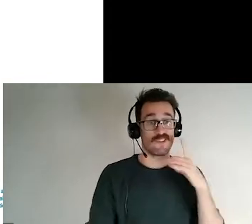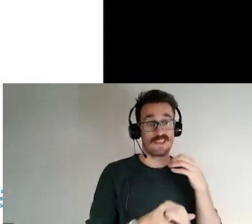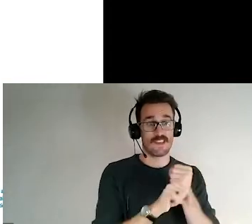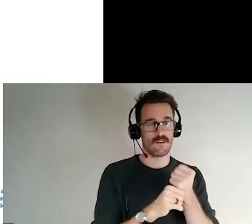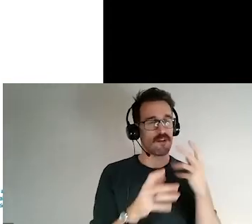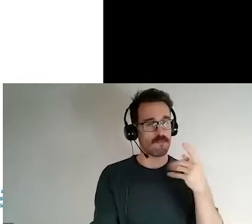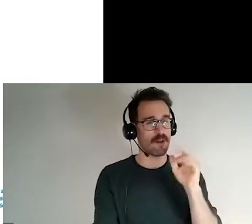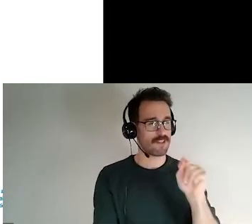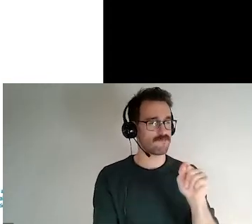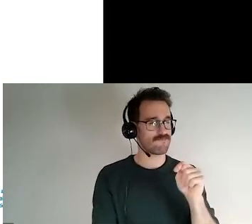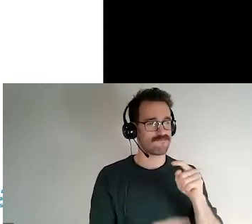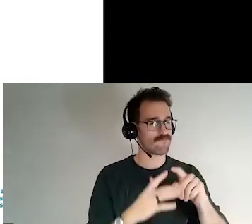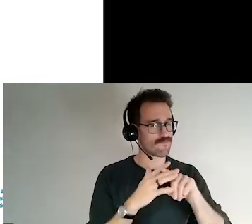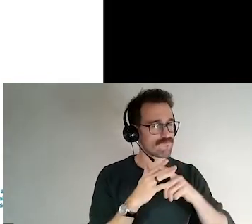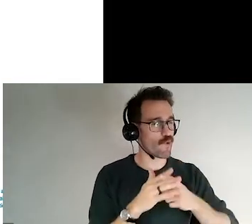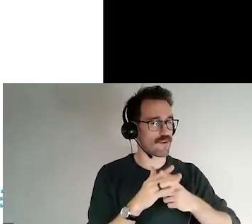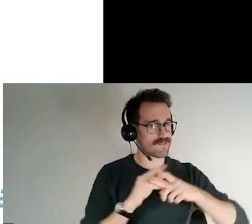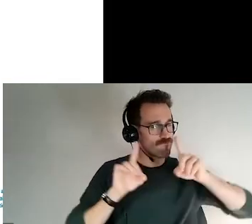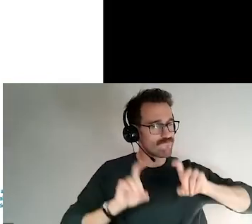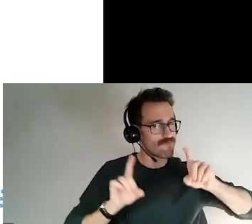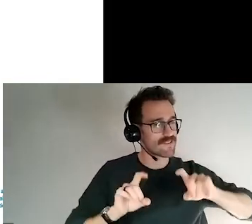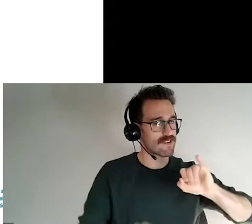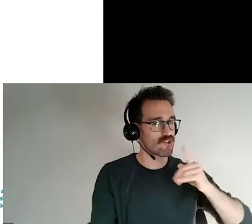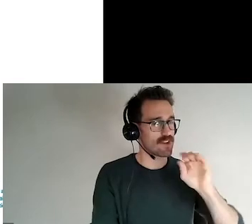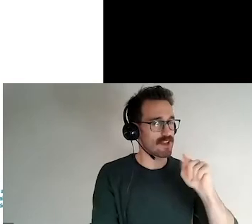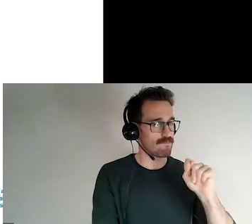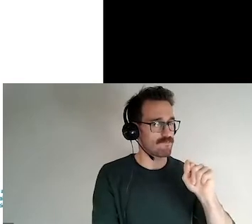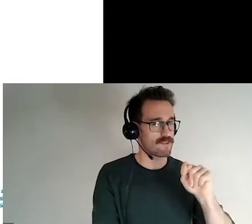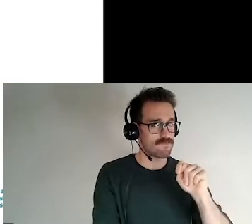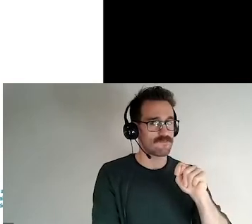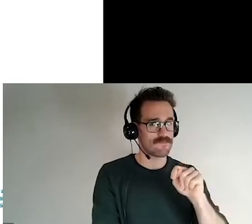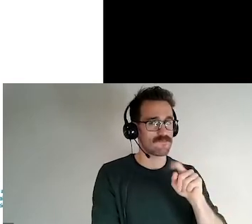to really focus on the ease of understanding the interpretation, and really making sure we have